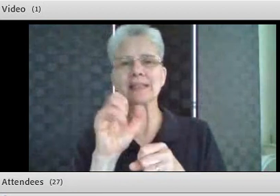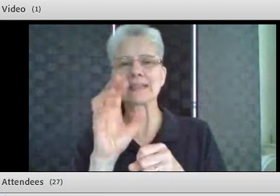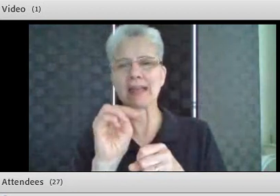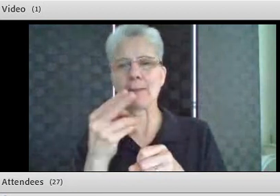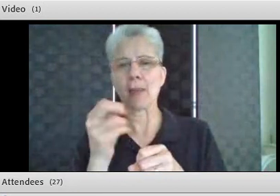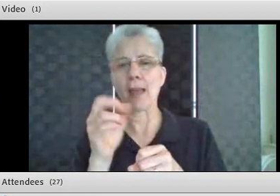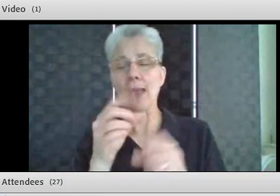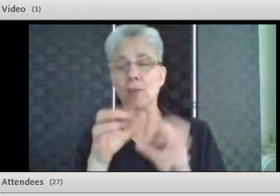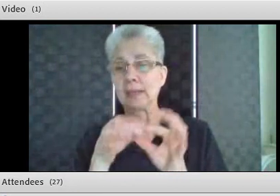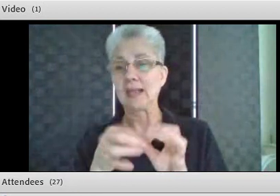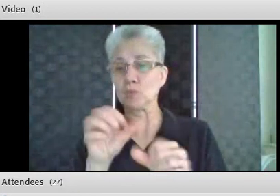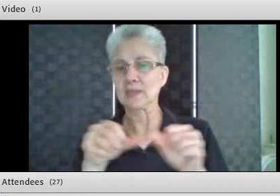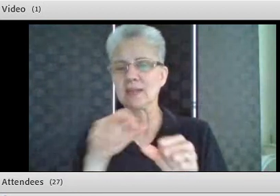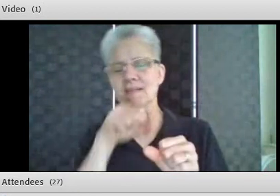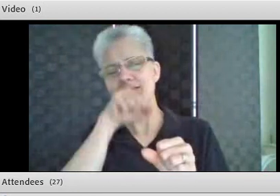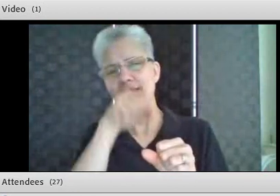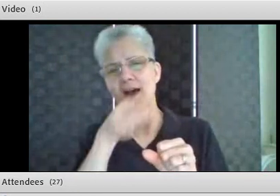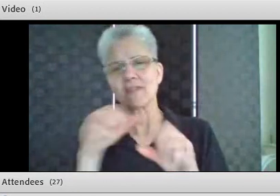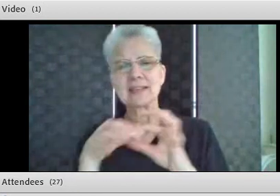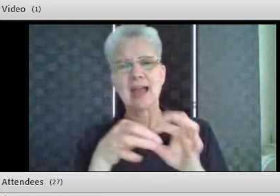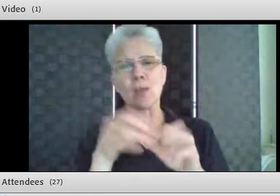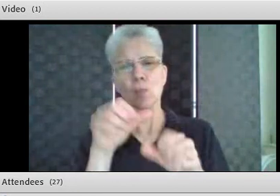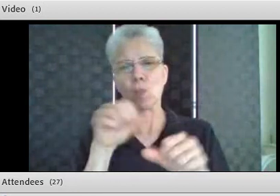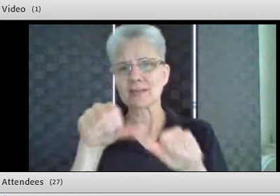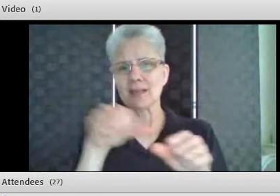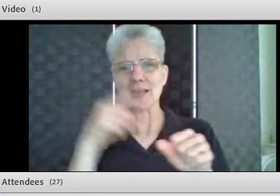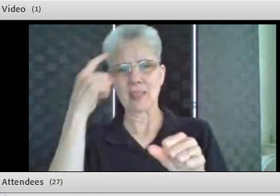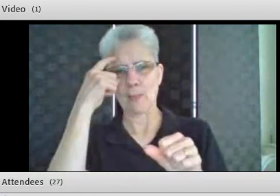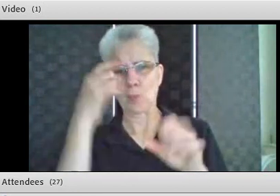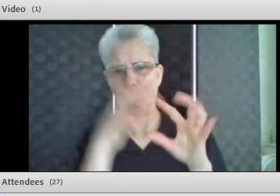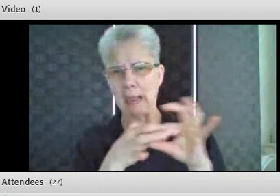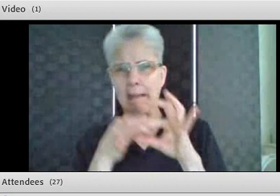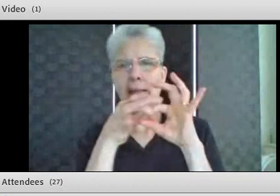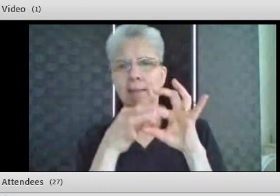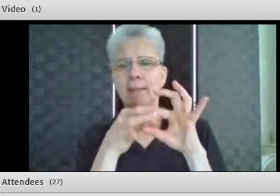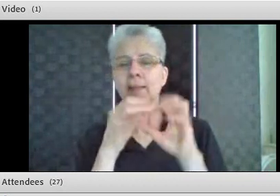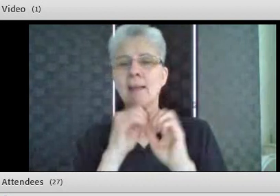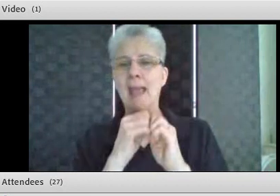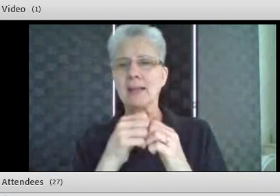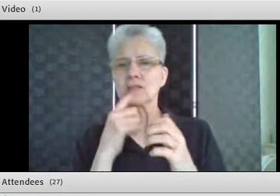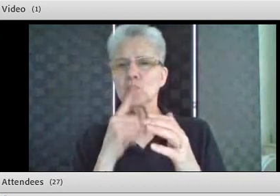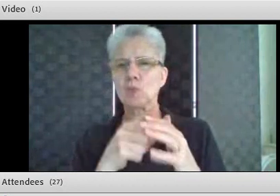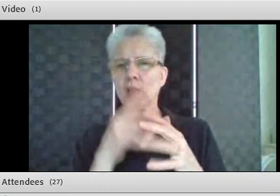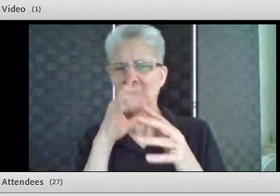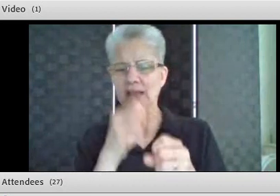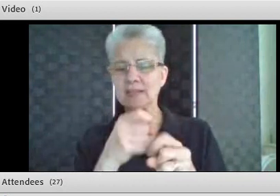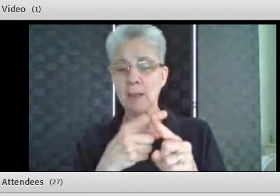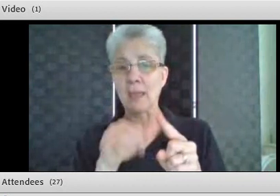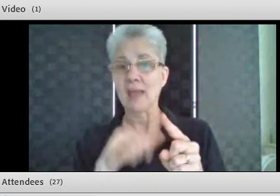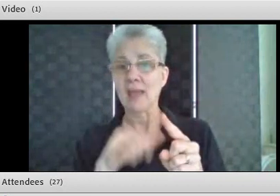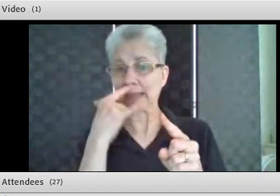Hilary: There are a bunch, and it's fascinating, and, you know, I also -- We at Full S.T.E.A.M. Ahead with our, you know, connection to science,